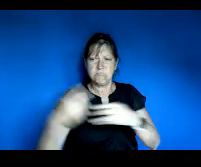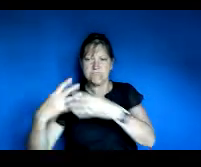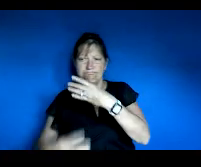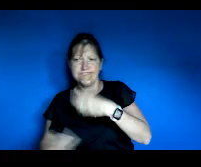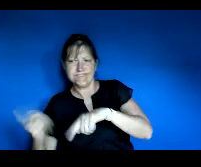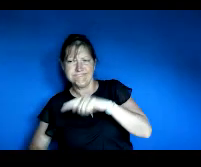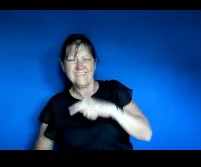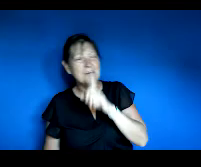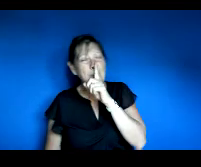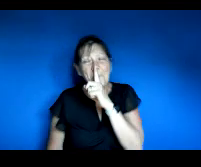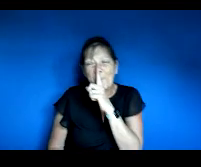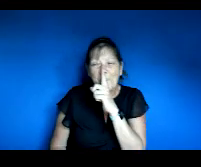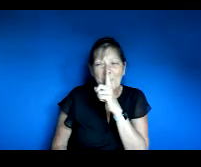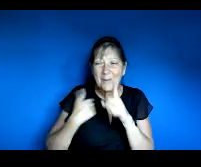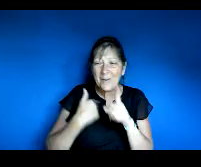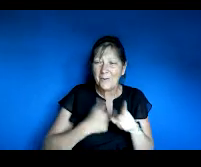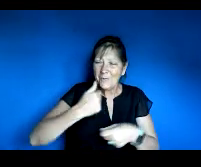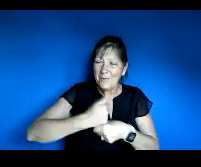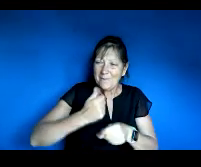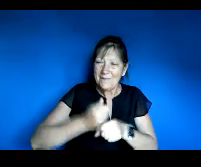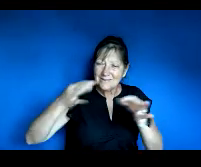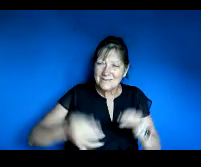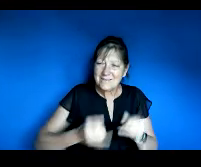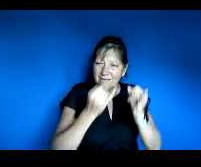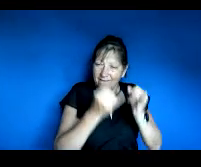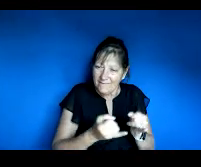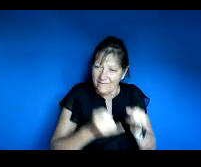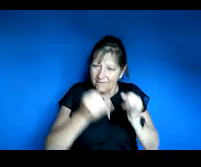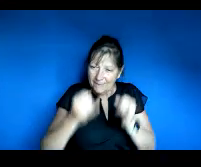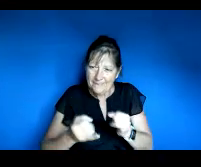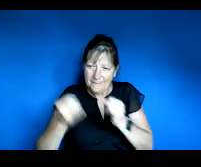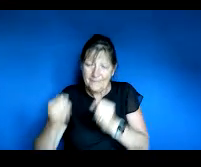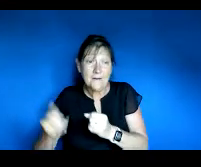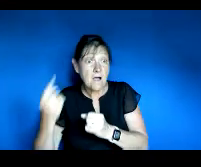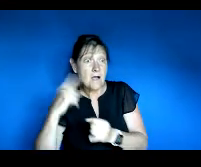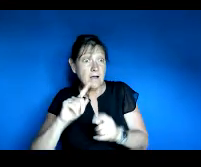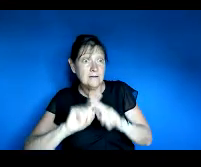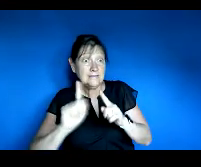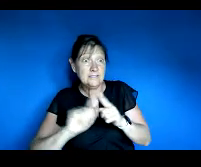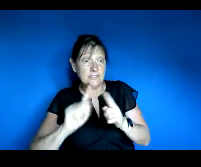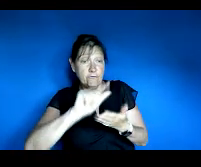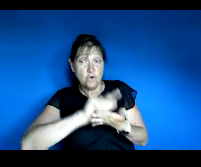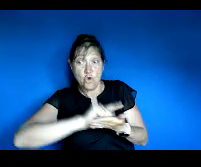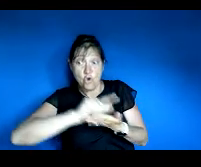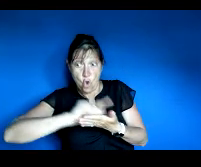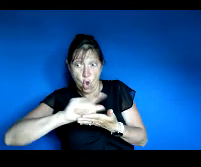We're making those individualized assessments. And there are different laws that govern accessibility